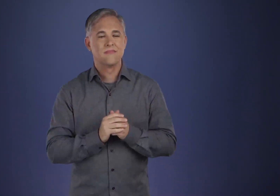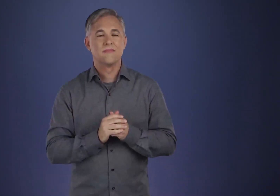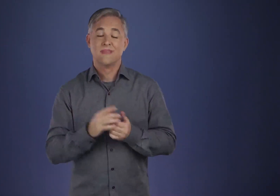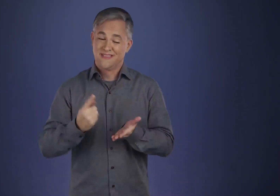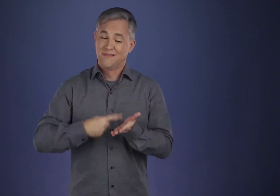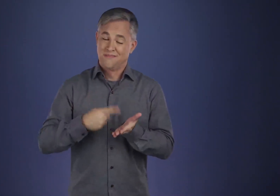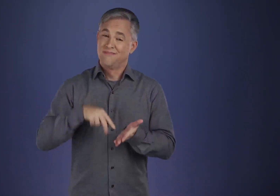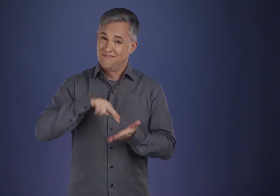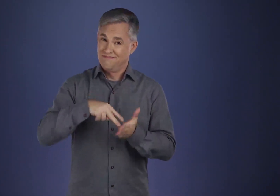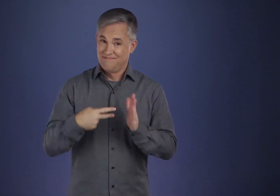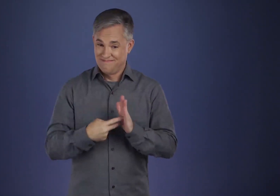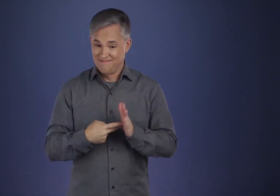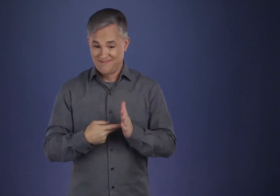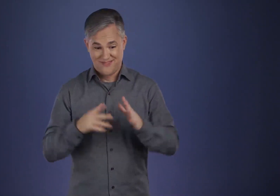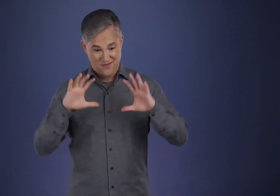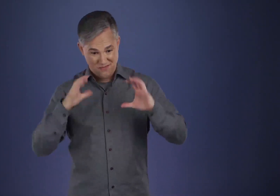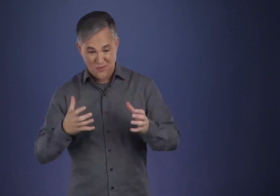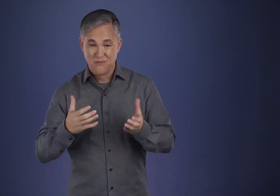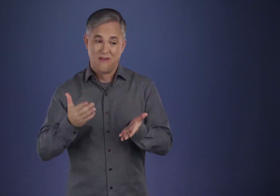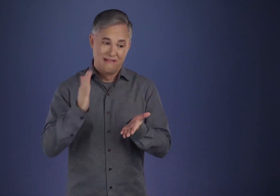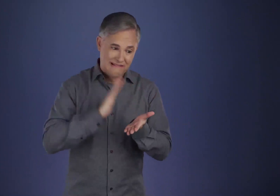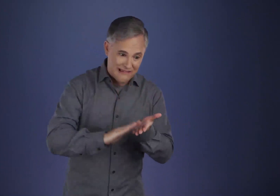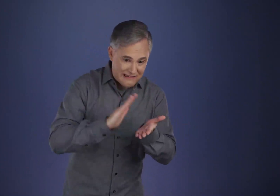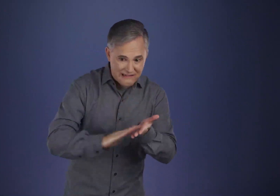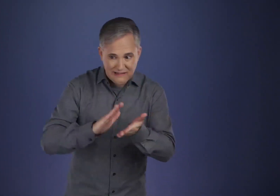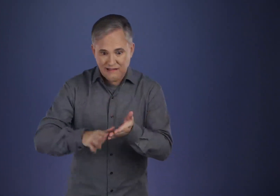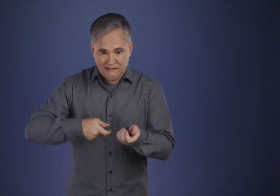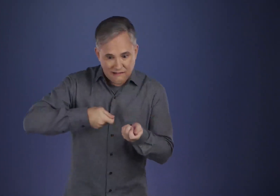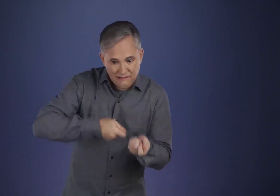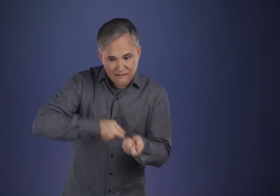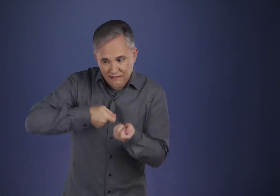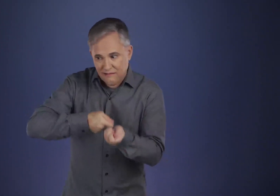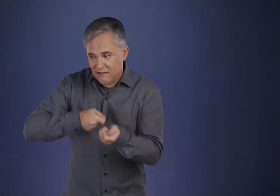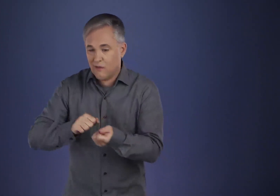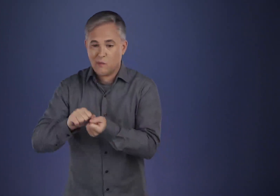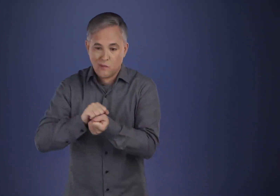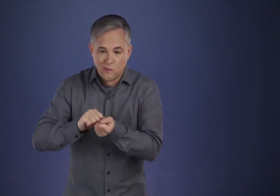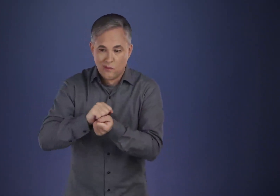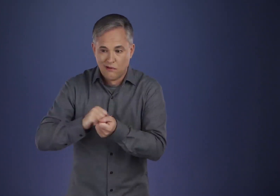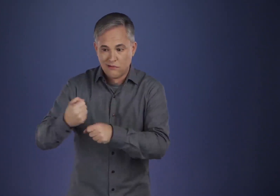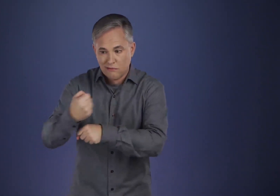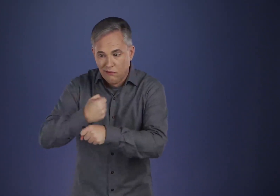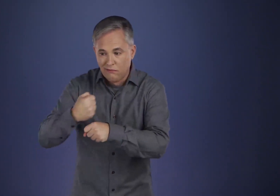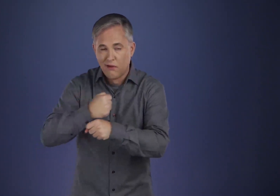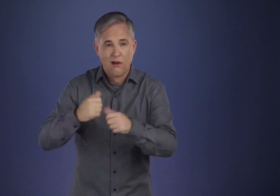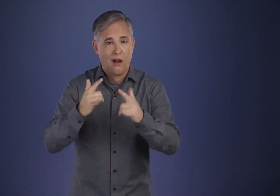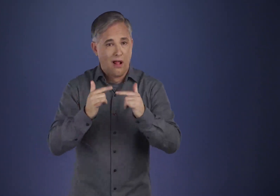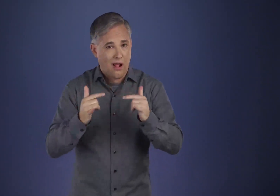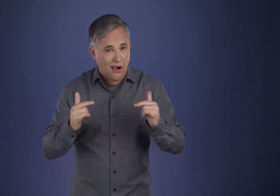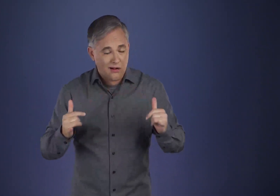They are servants. Theirs is the sometimes thankless privilege of doing the group’s chores.